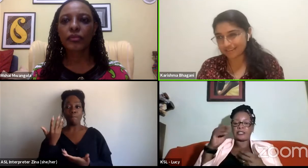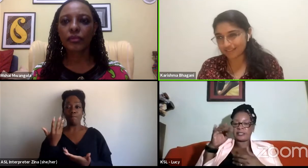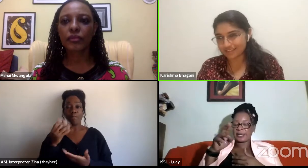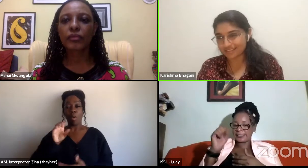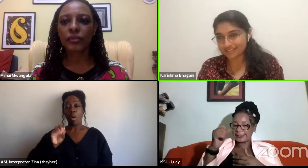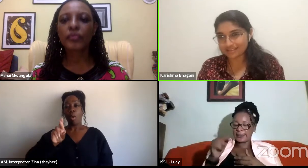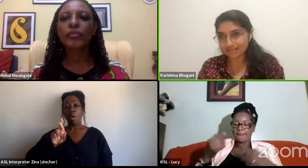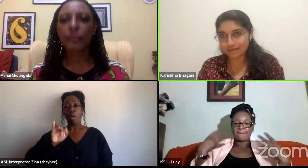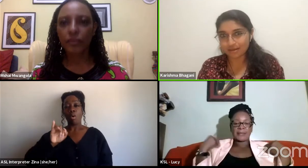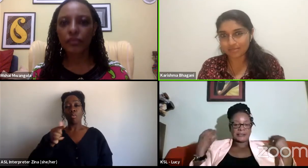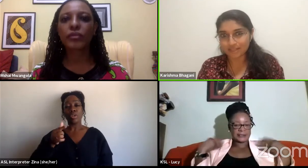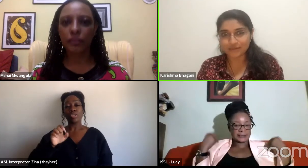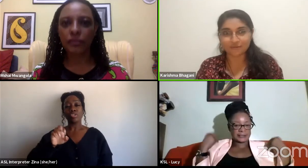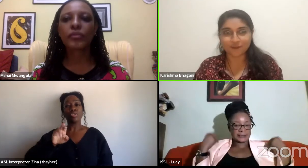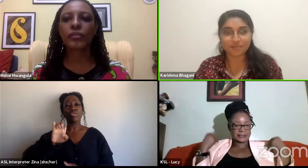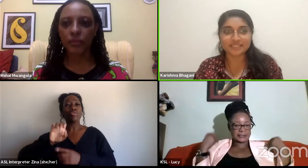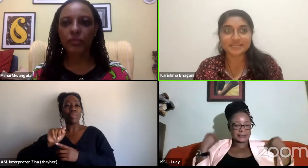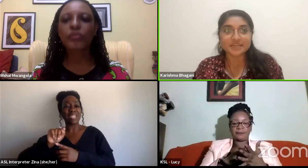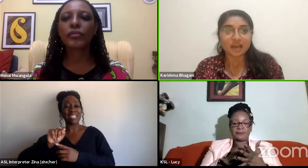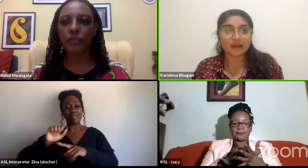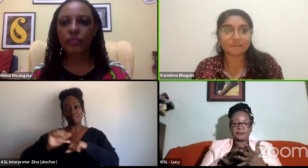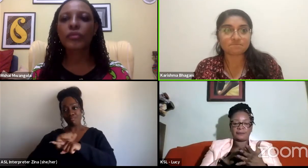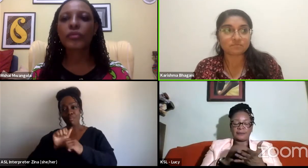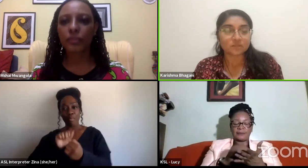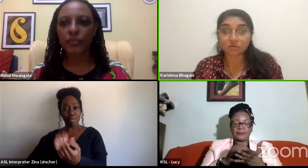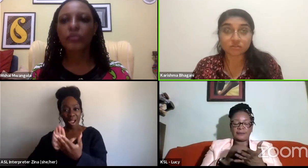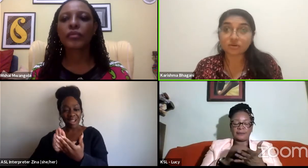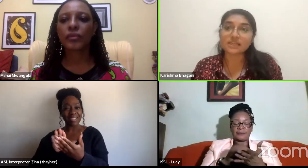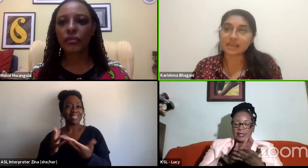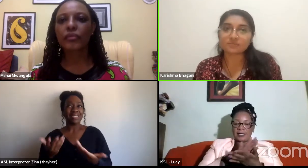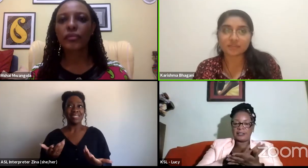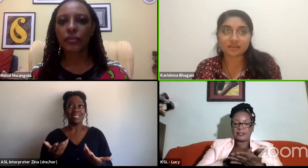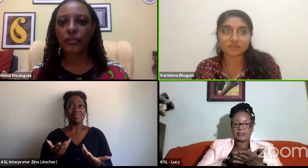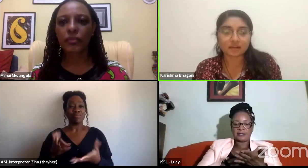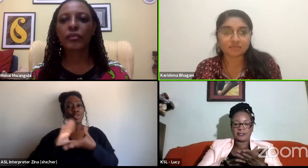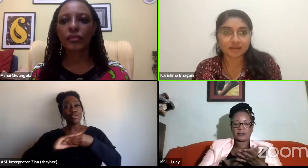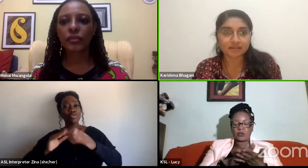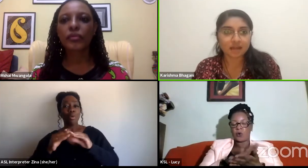that is a better way to frame it or storytelling for that matter.